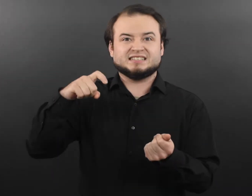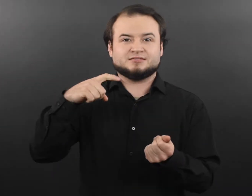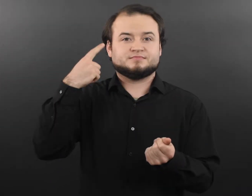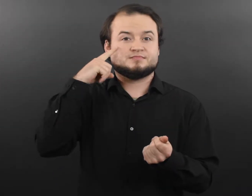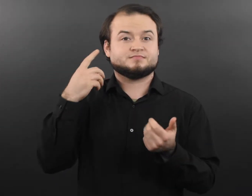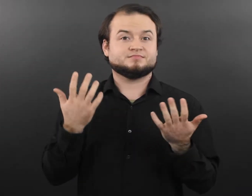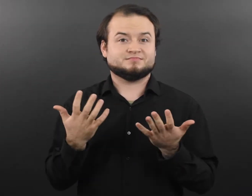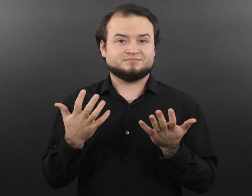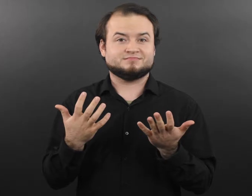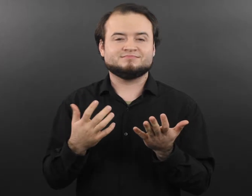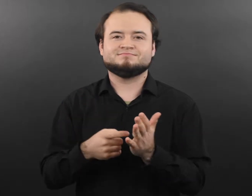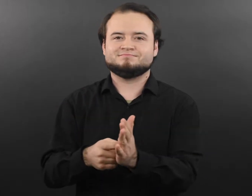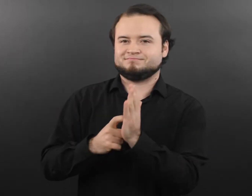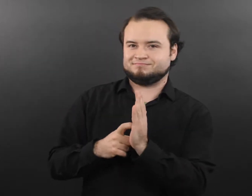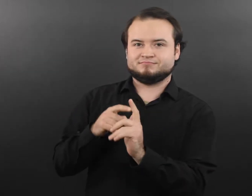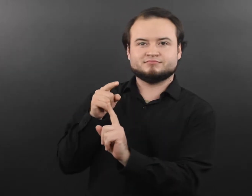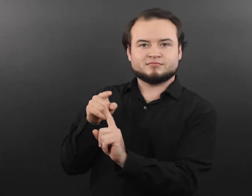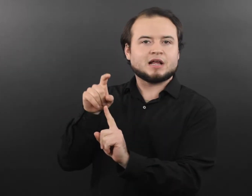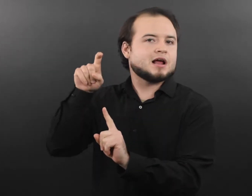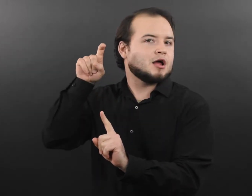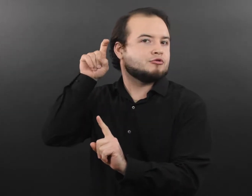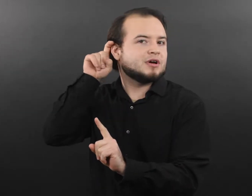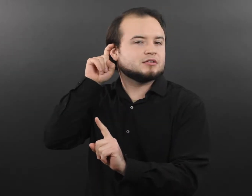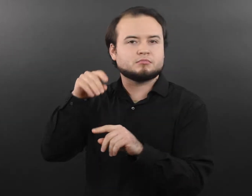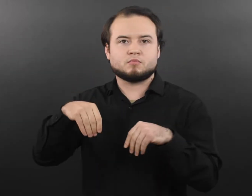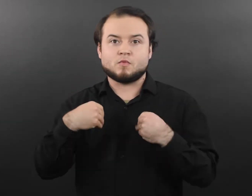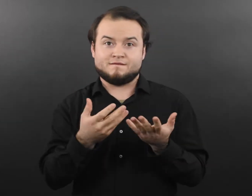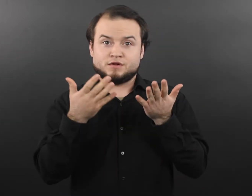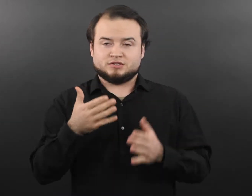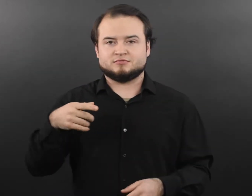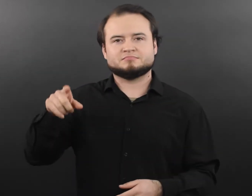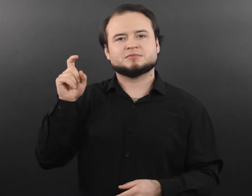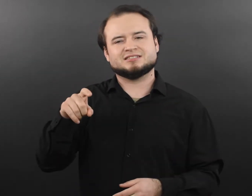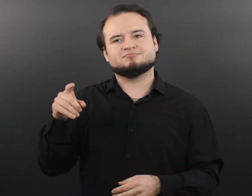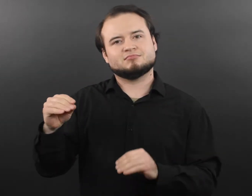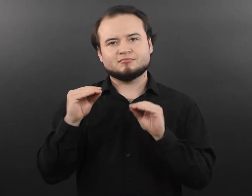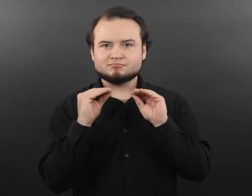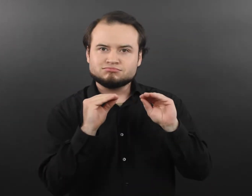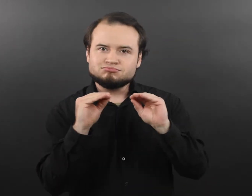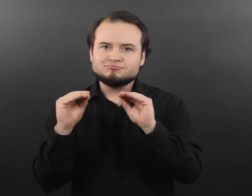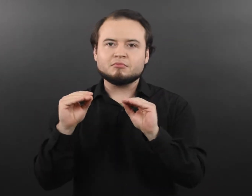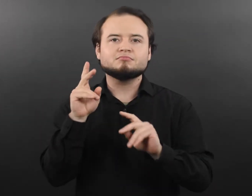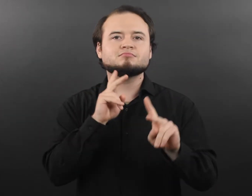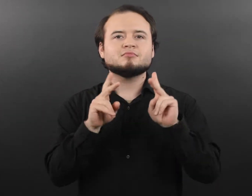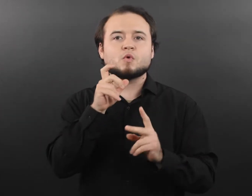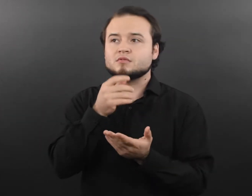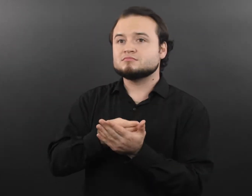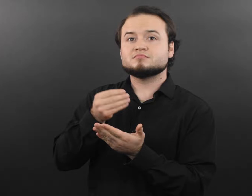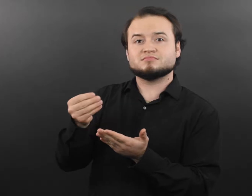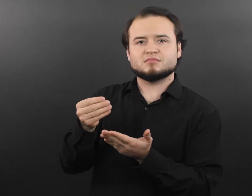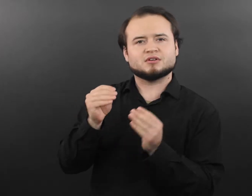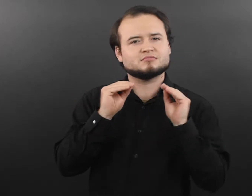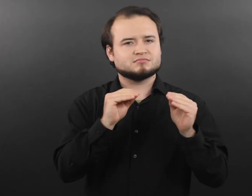A solution is needed to require hearing aid providers to educate consumers on